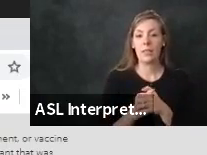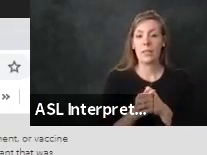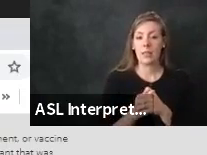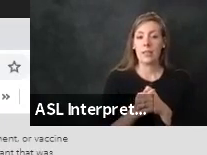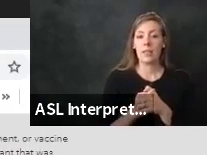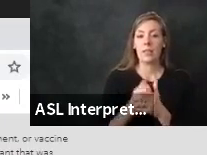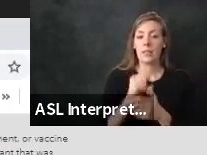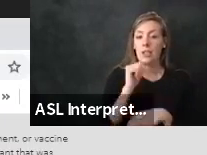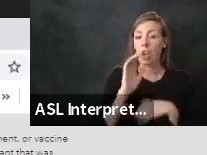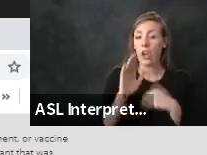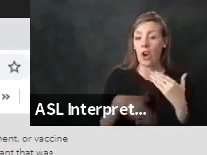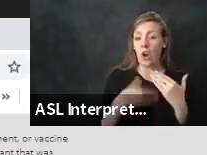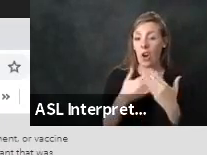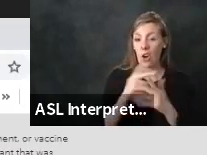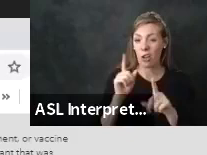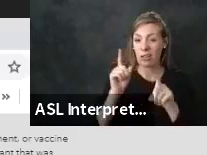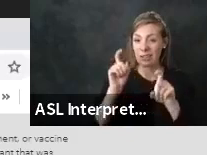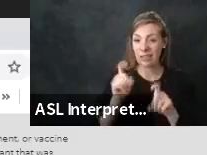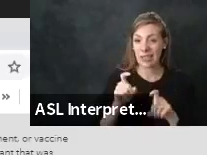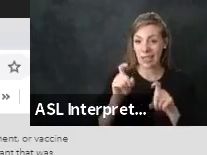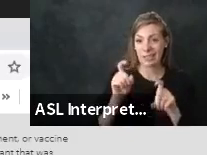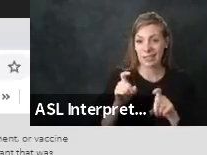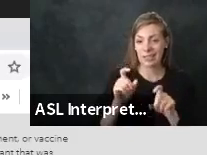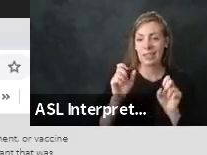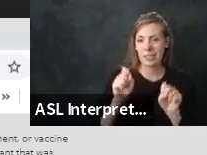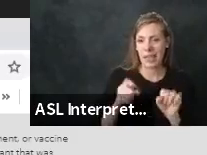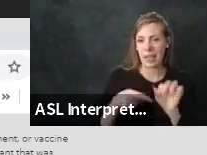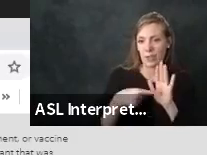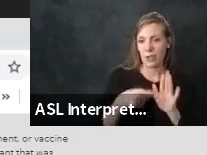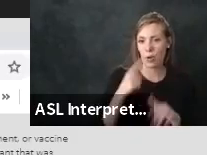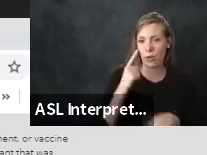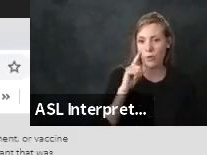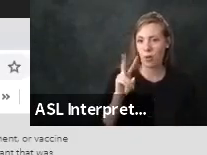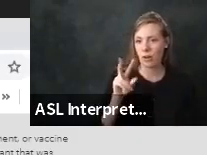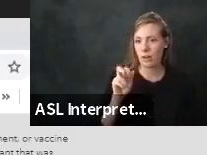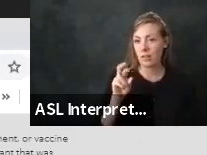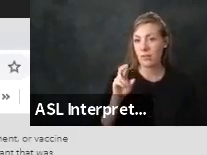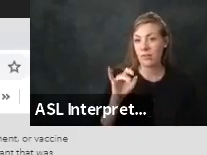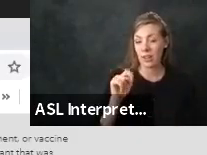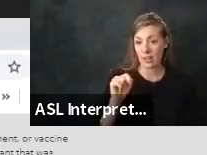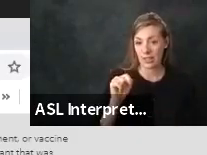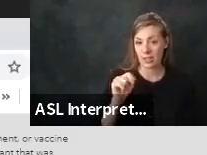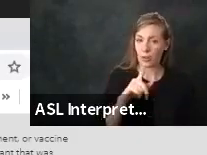testing samples can be tested for variance. So this is a selected sample out of all